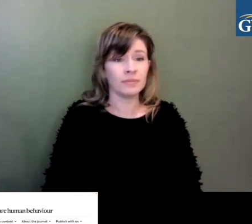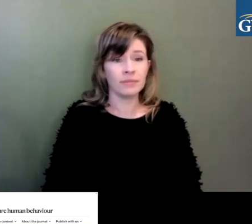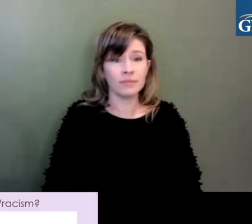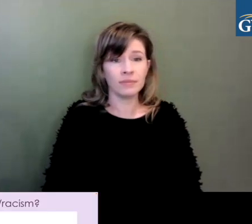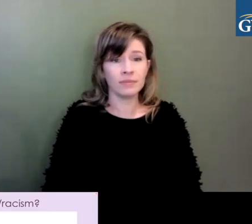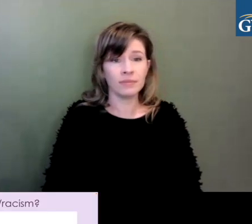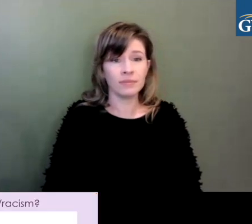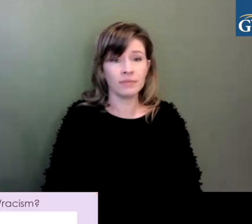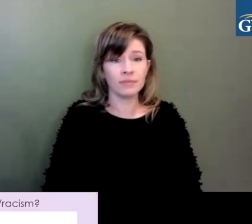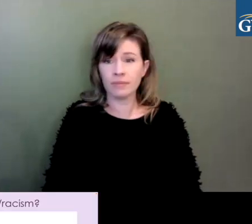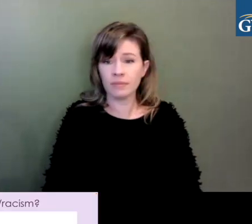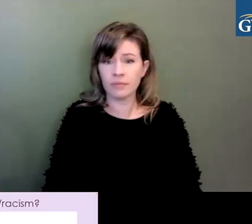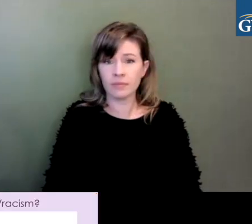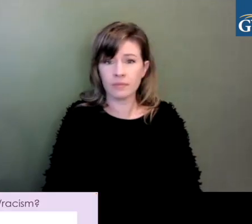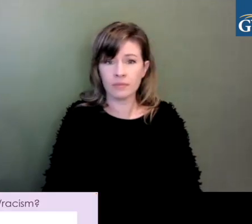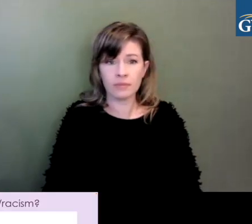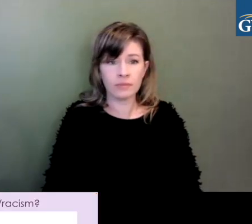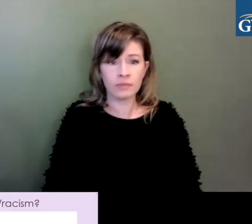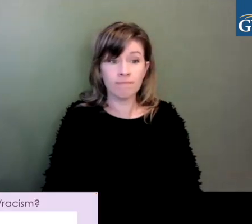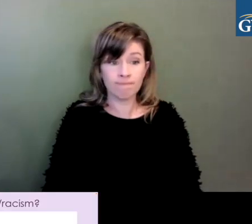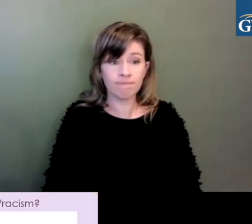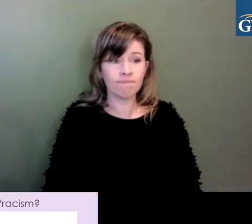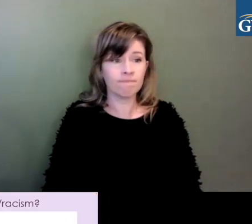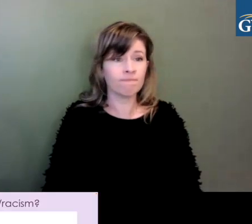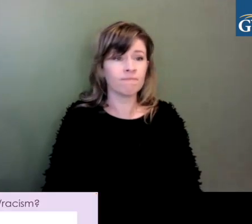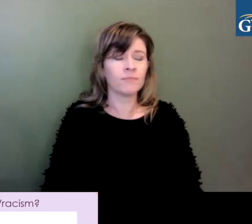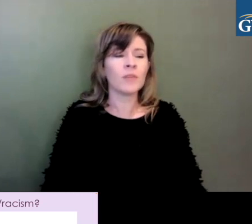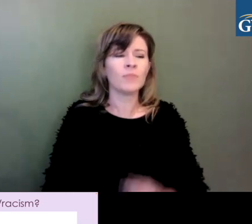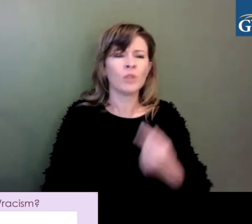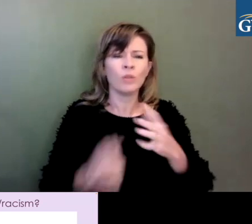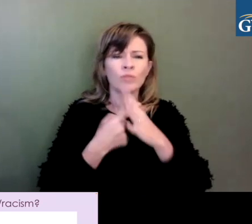So I want to start with this slide here with the question at the top of why should neuroscience understand race